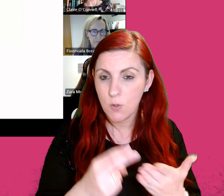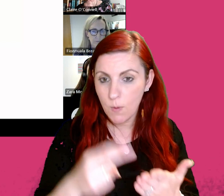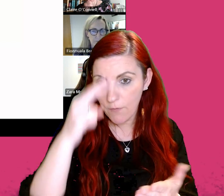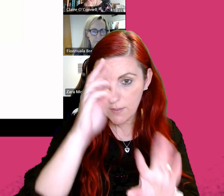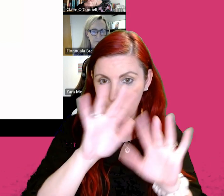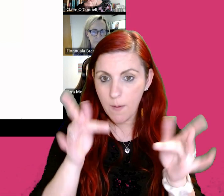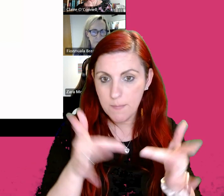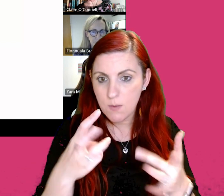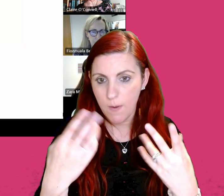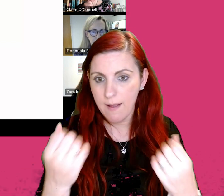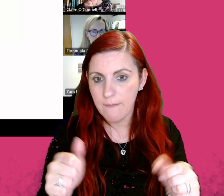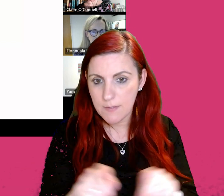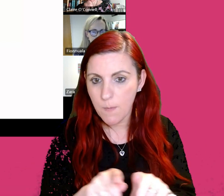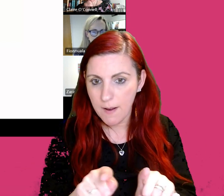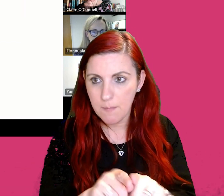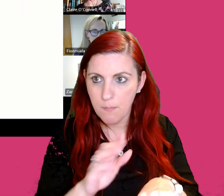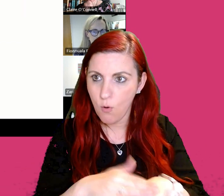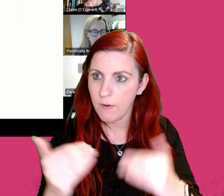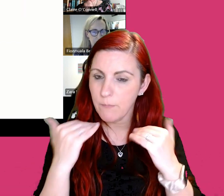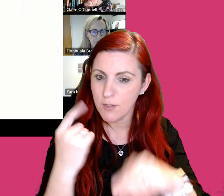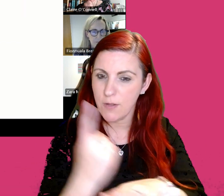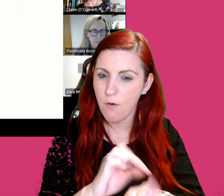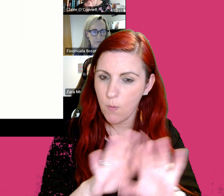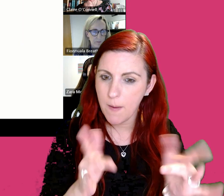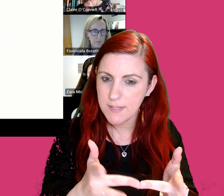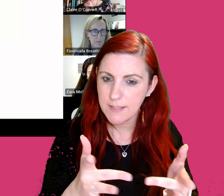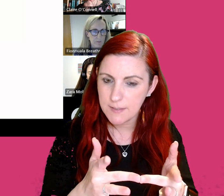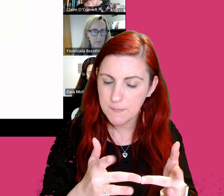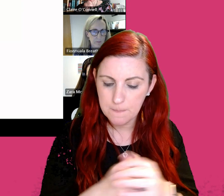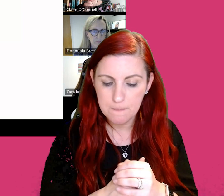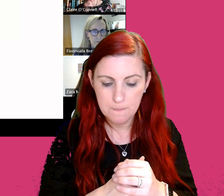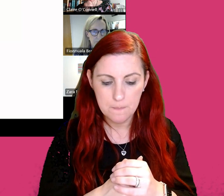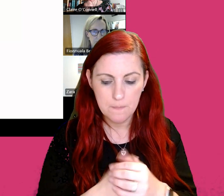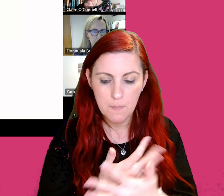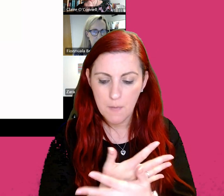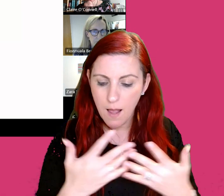have um information so if there are any patients in the public definitely you know people are